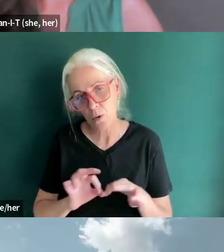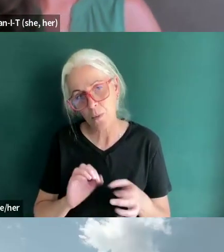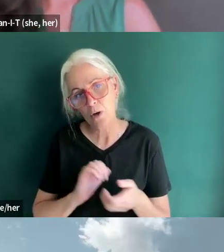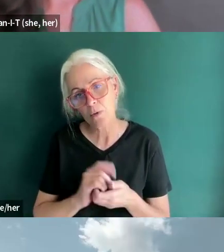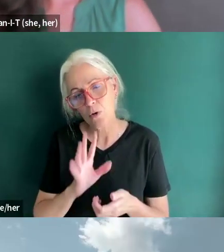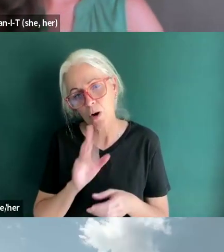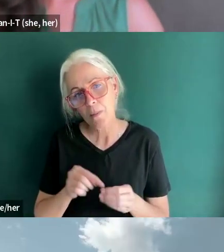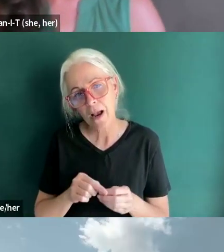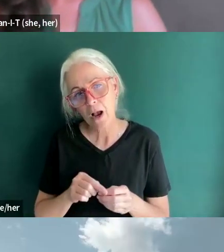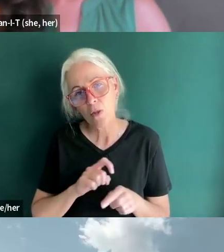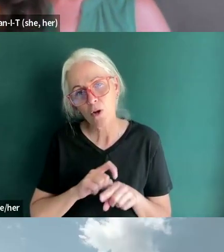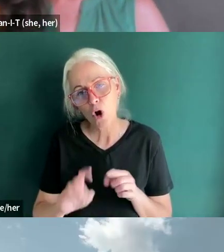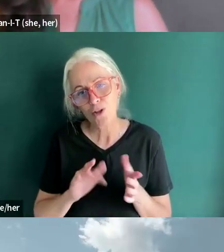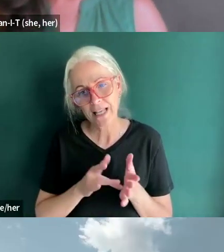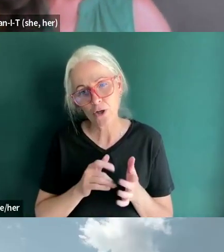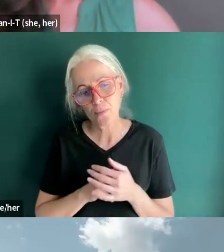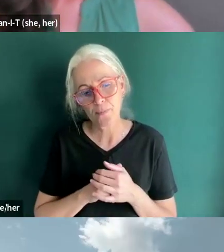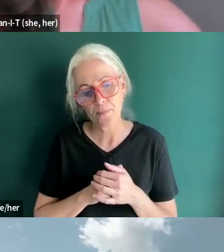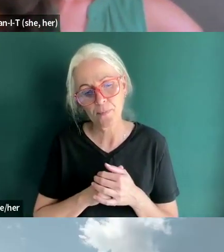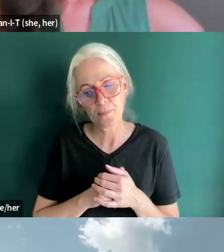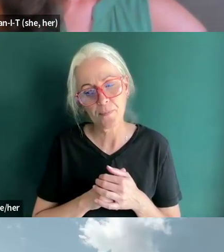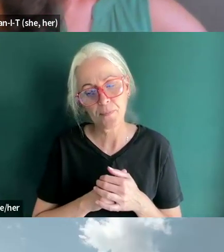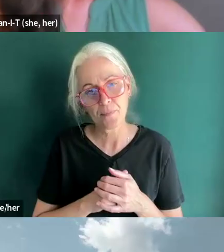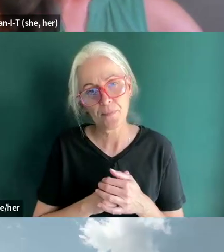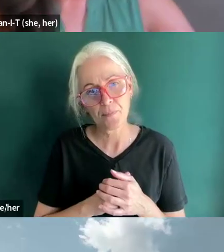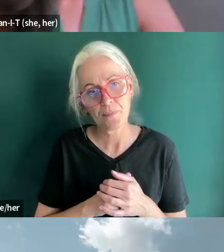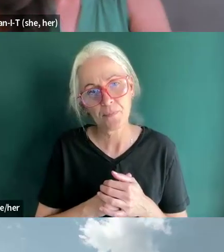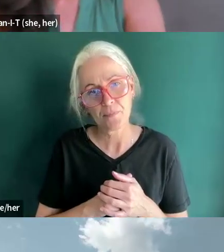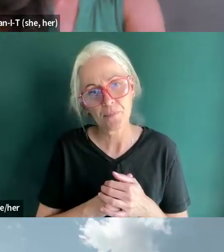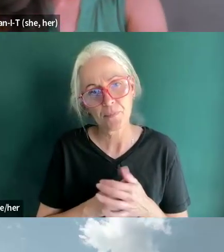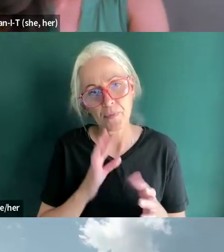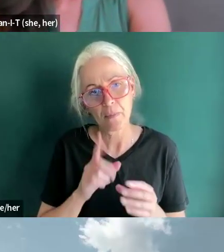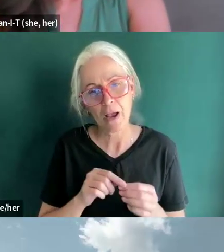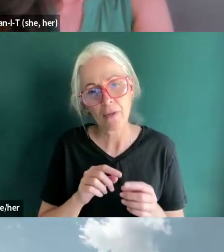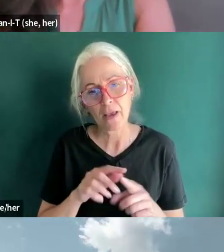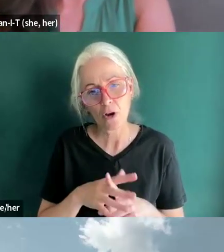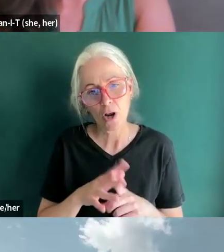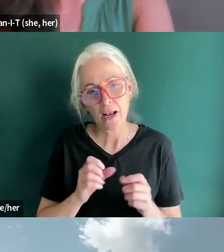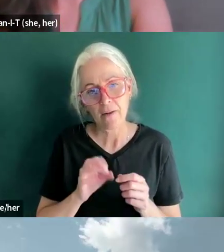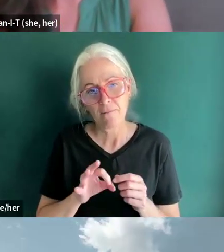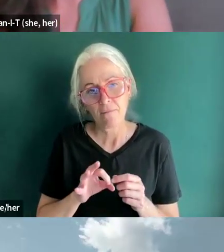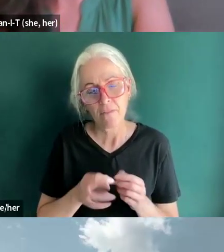about the call center earlier. So, we talked about in the context of enrollment assistance,